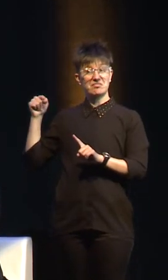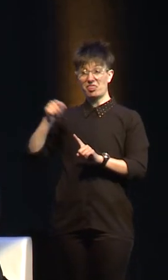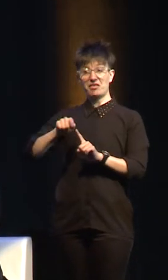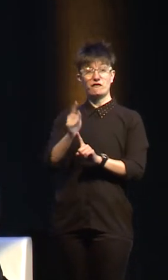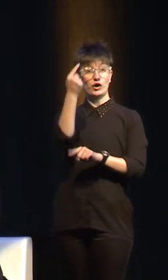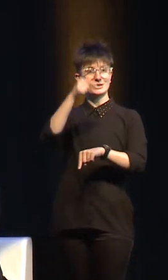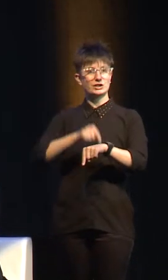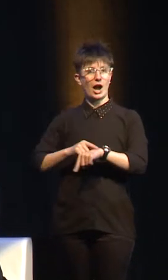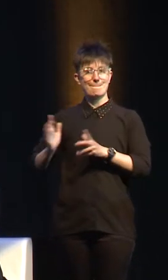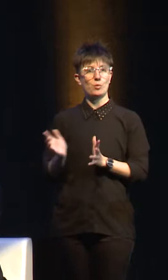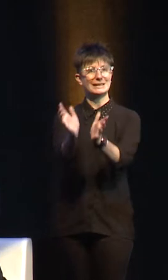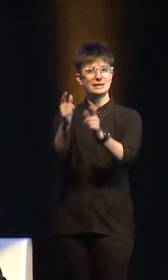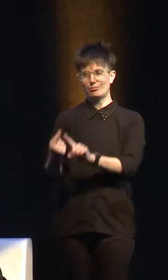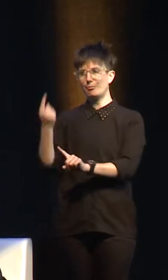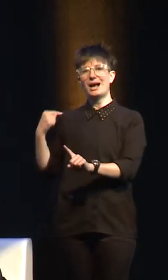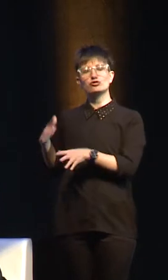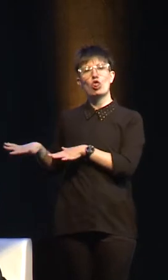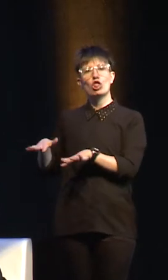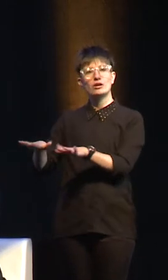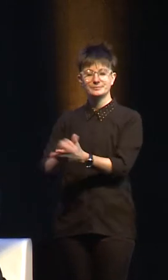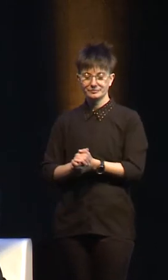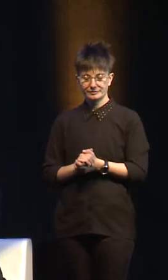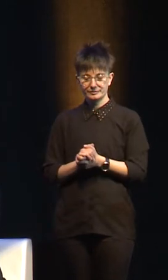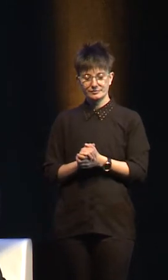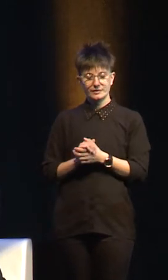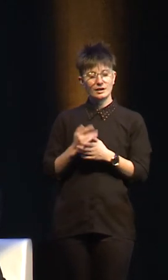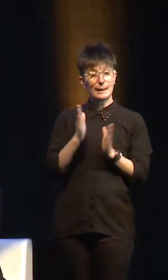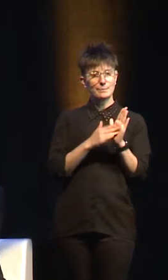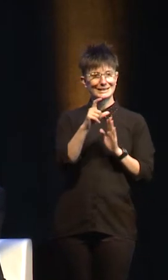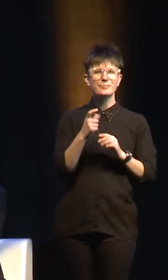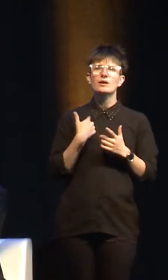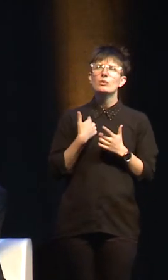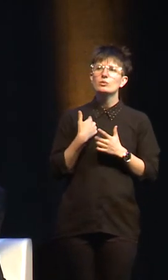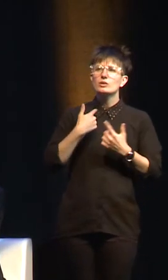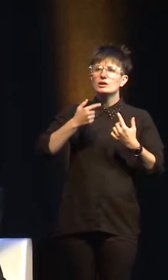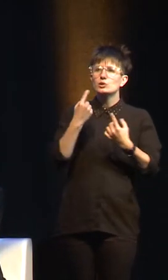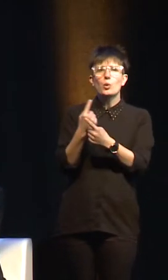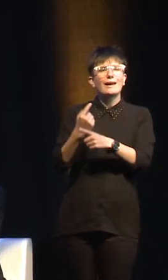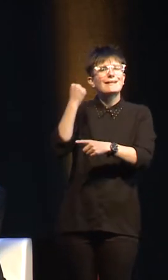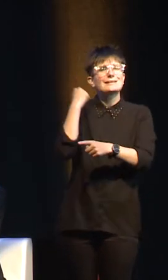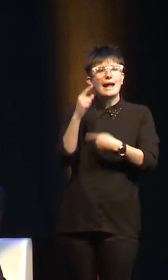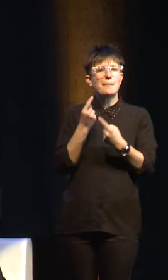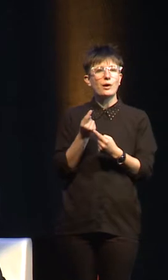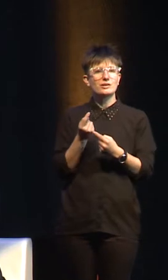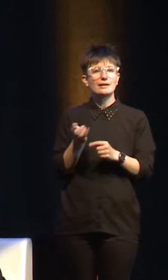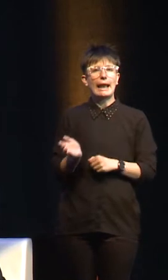Jehan: We were talking yesterday about nudging versus compelling. Is the time for nudging